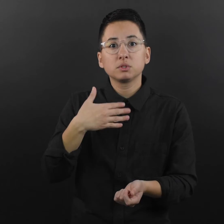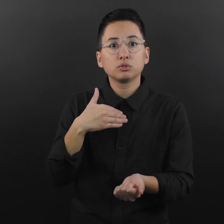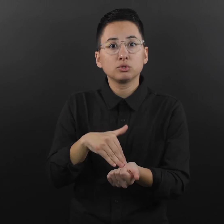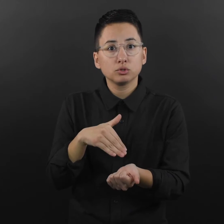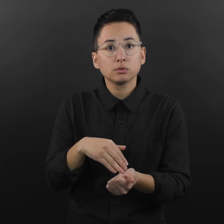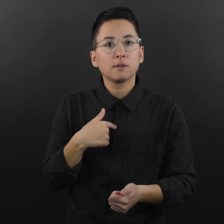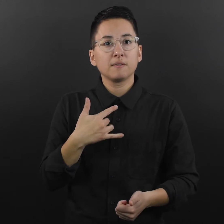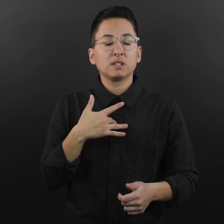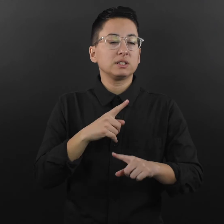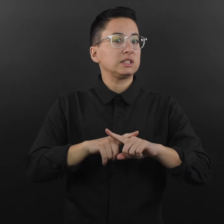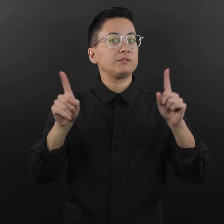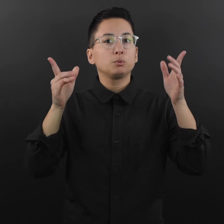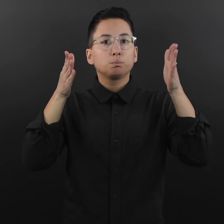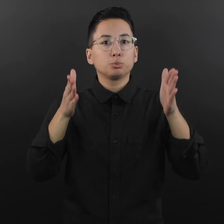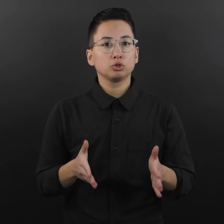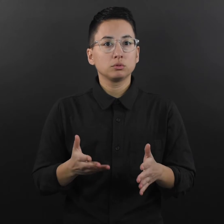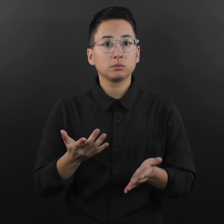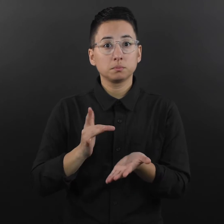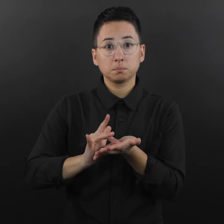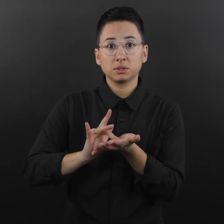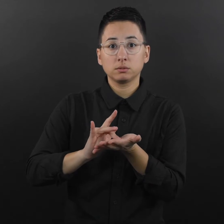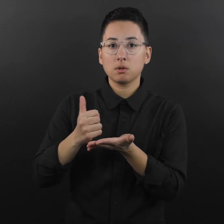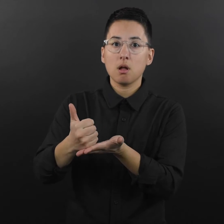and I feel like a different person. The medicine has helped